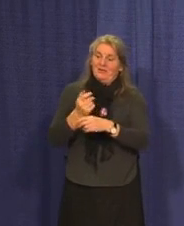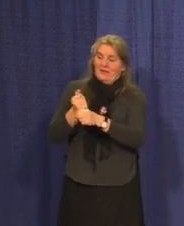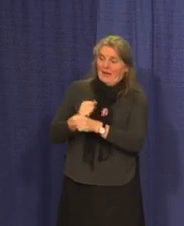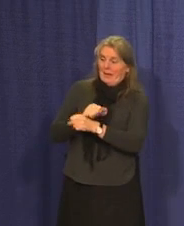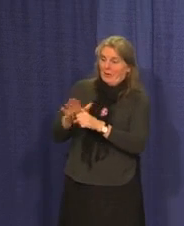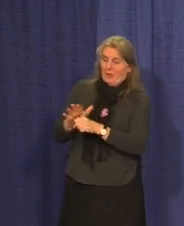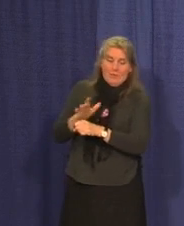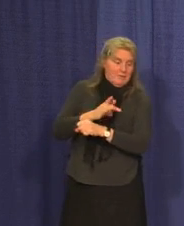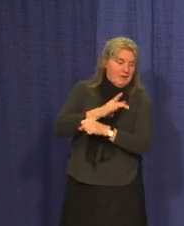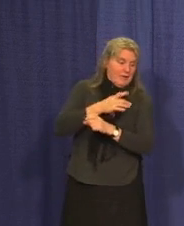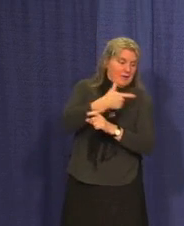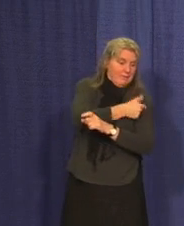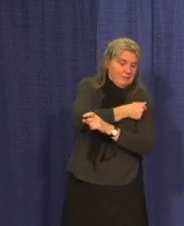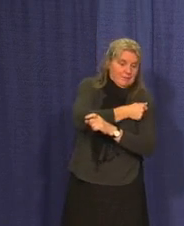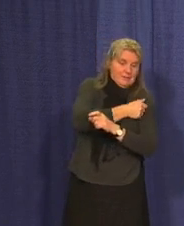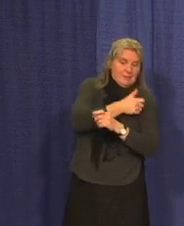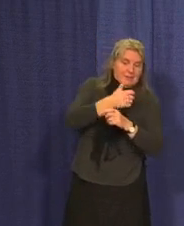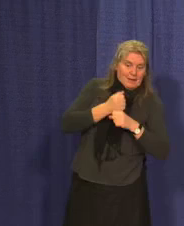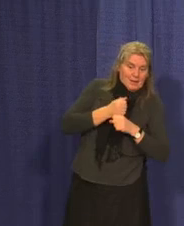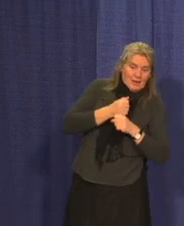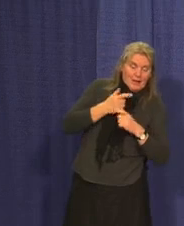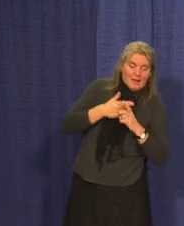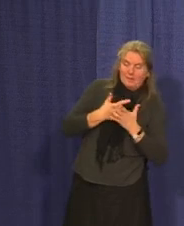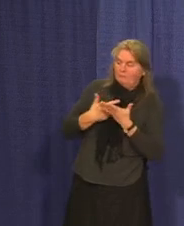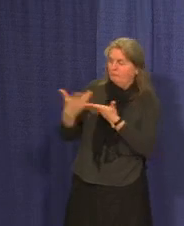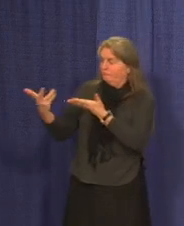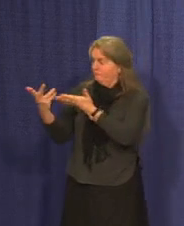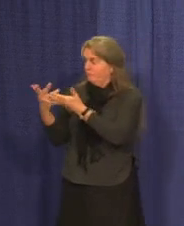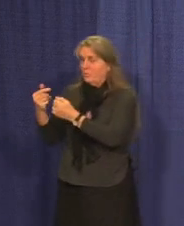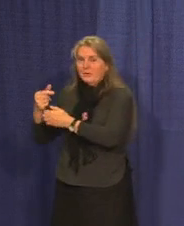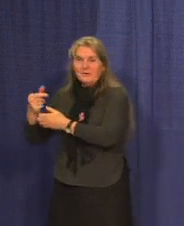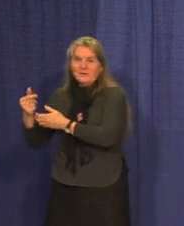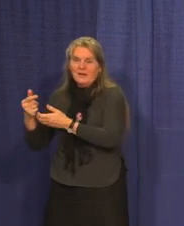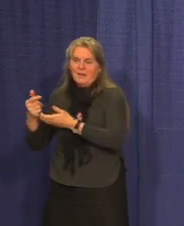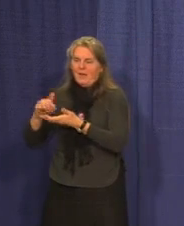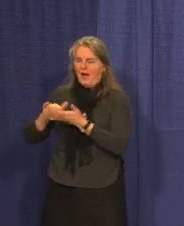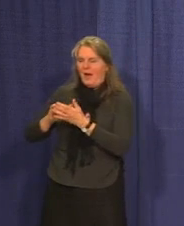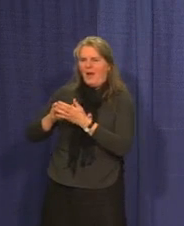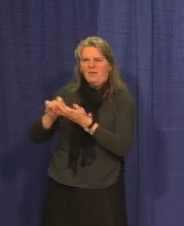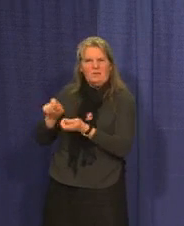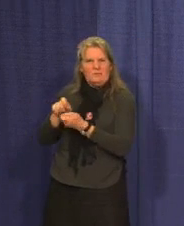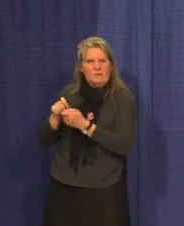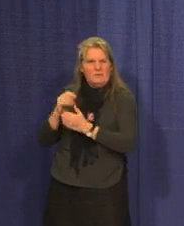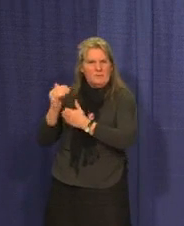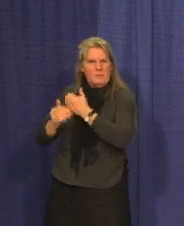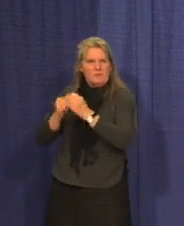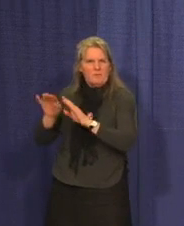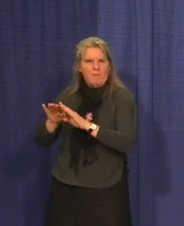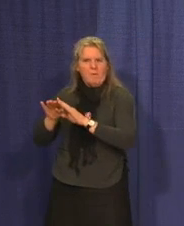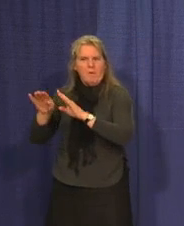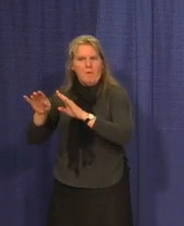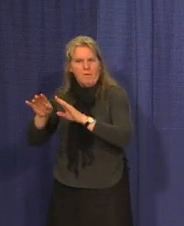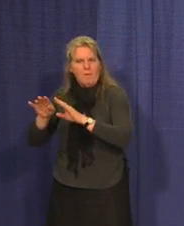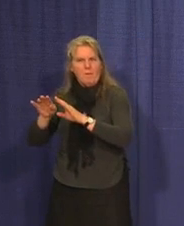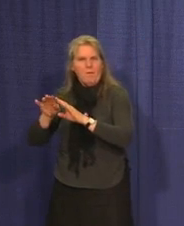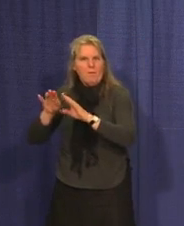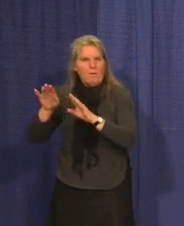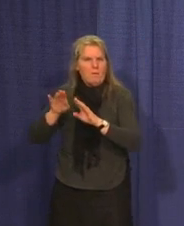closer to that vaccine availability. And again, working with government on the forward path